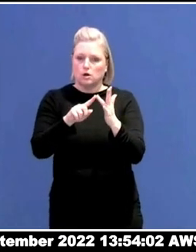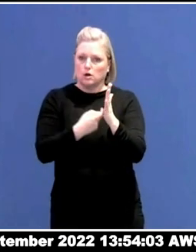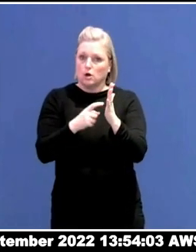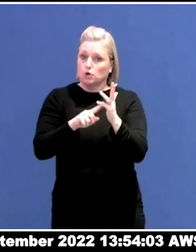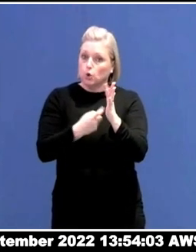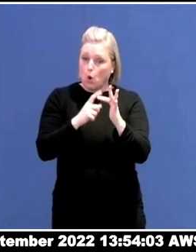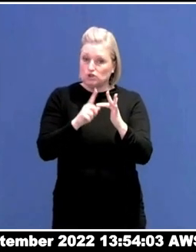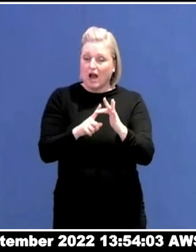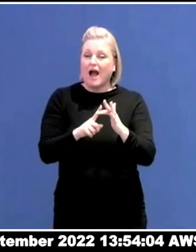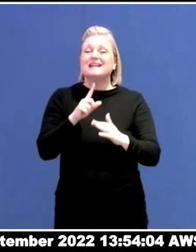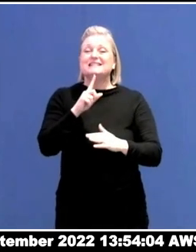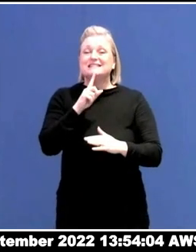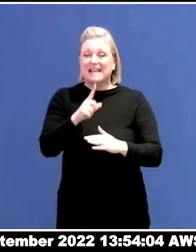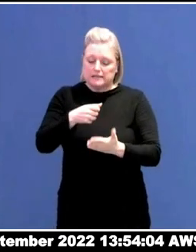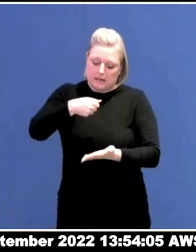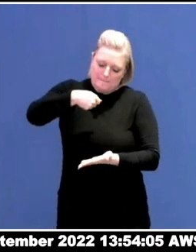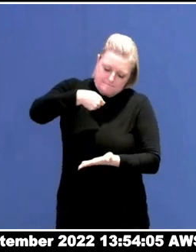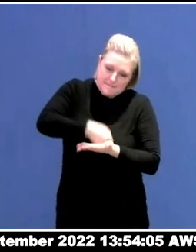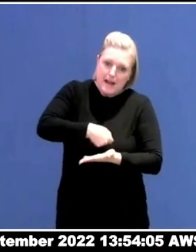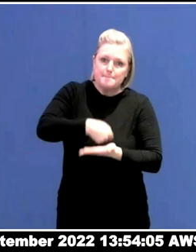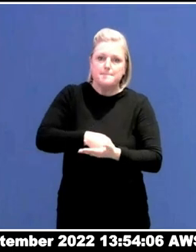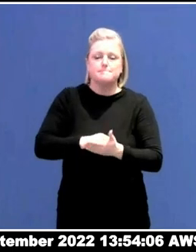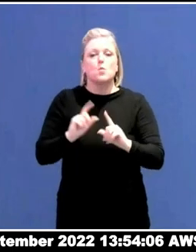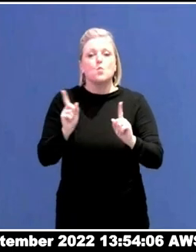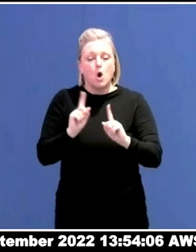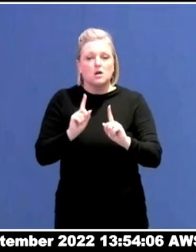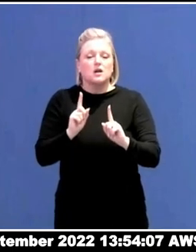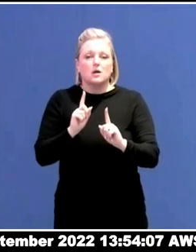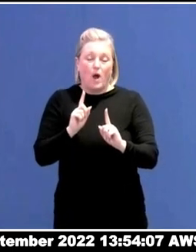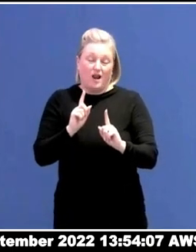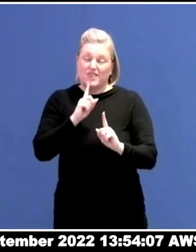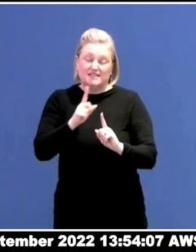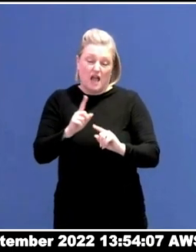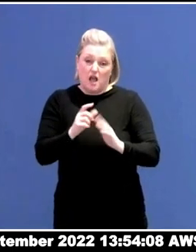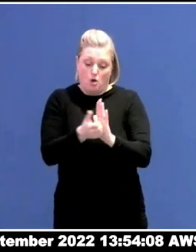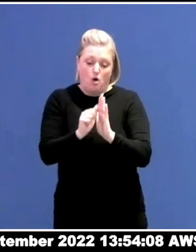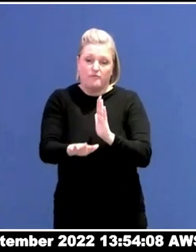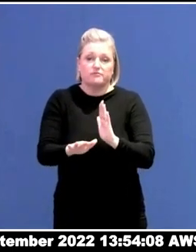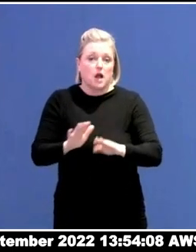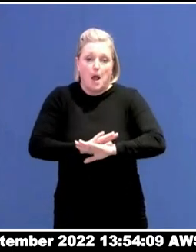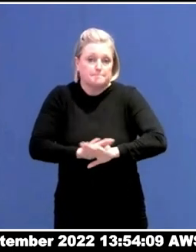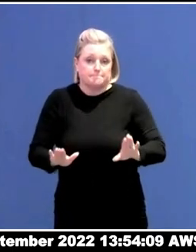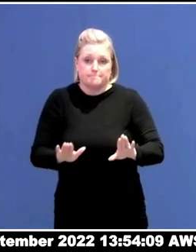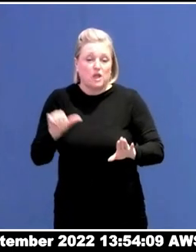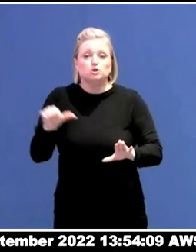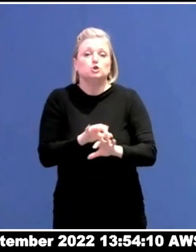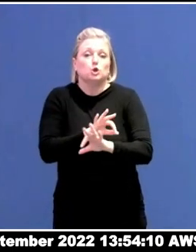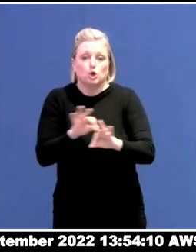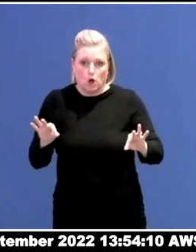the treatment of prisoners, all say that it should be prohibited. Doing this is inhumane and should not be legal across Australia.